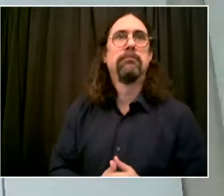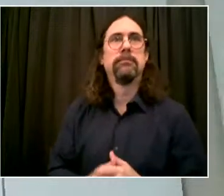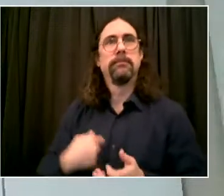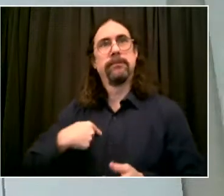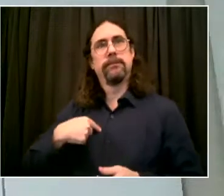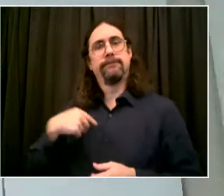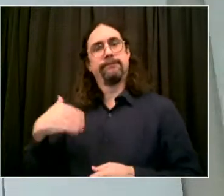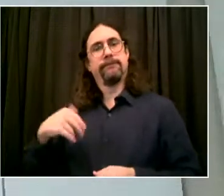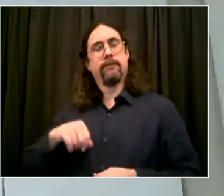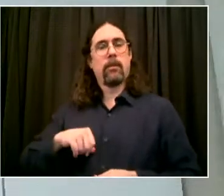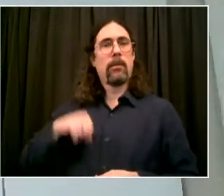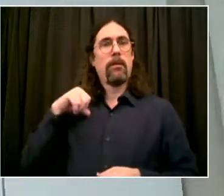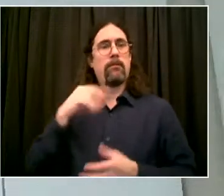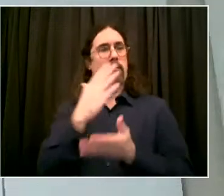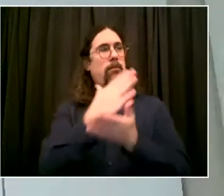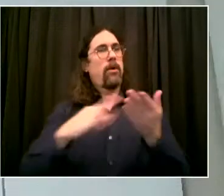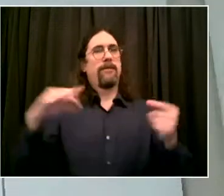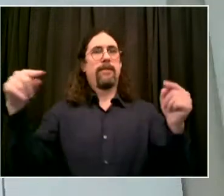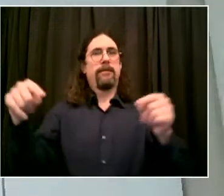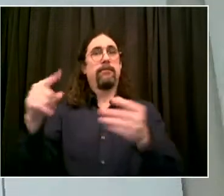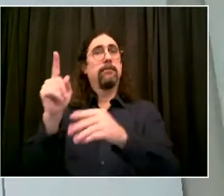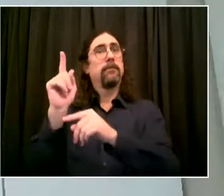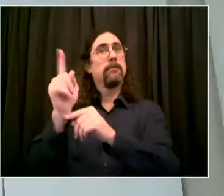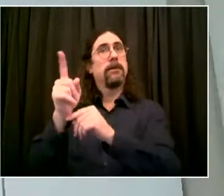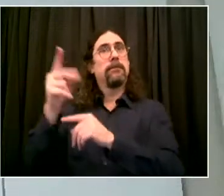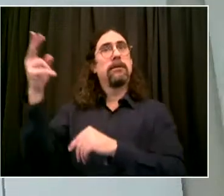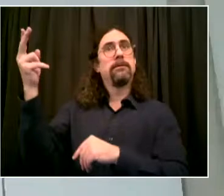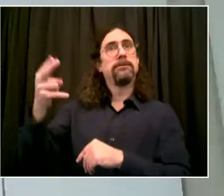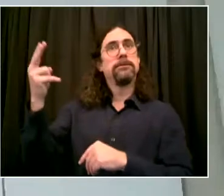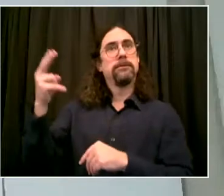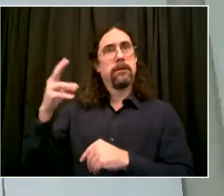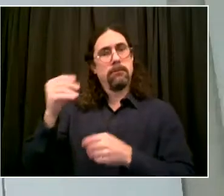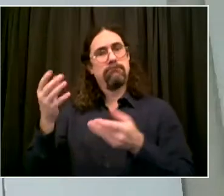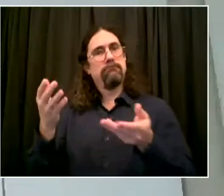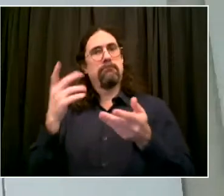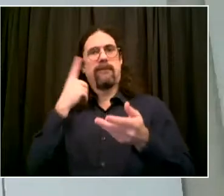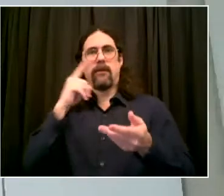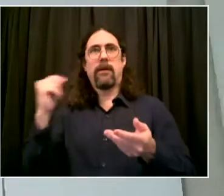WORKRKGIN TWIH THESE ISSUES FOR R SUCH A LONG TIME. UTBUTB'M I OUPRD O TAKING STEPS FINANCIALLY AND FOR THE ENVIRONMENT FOR